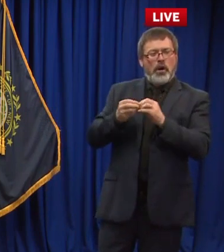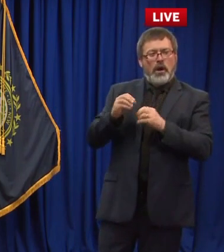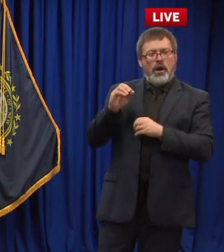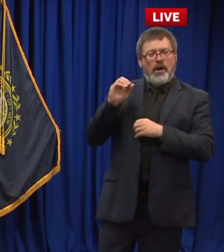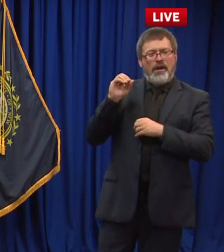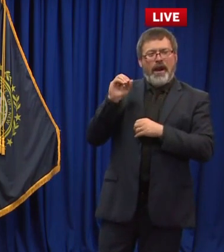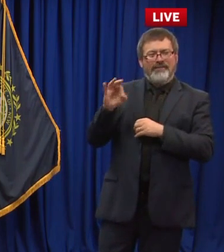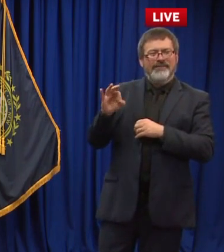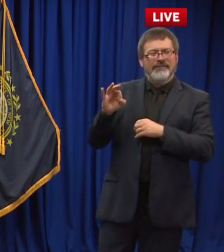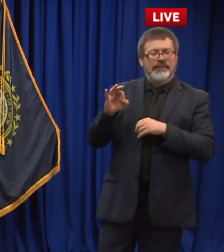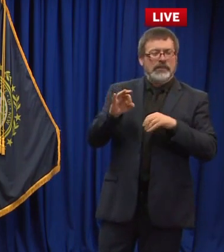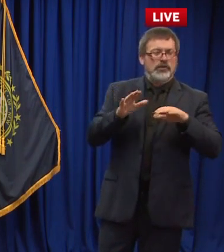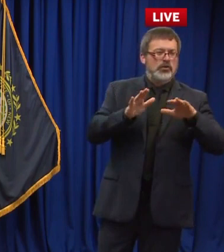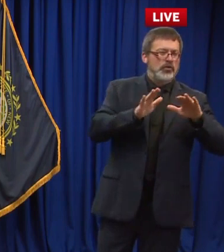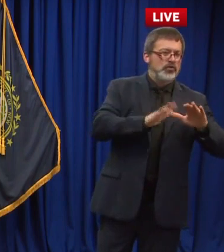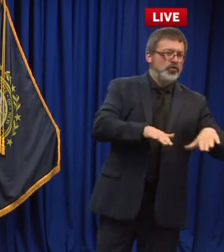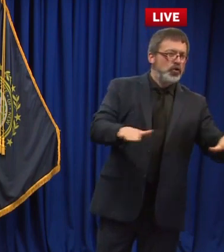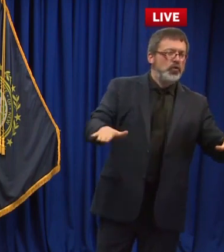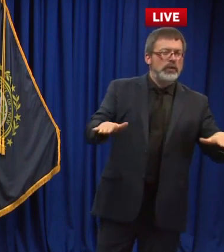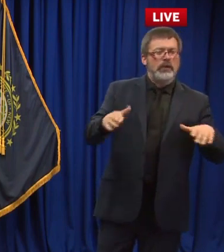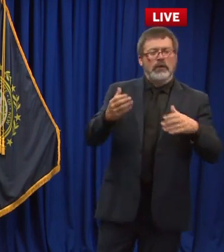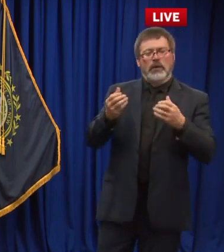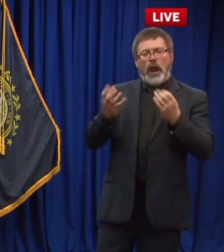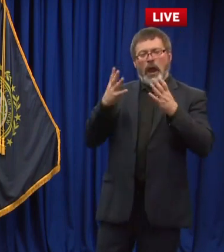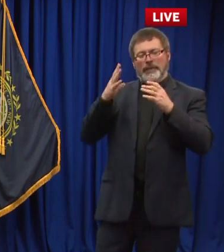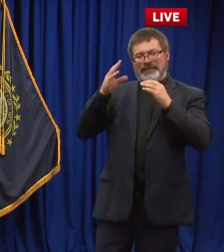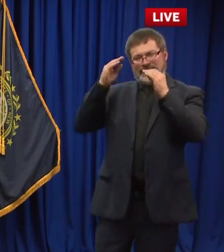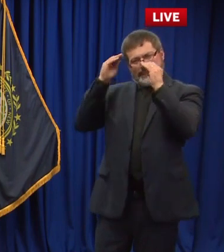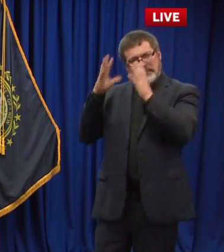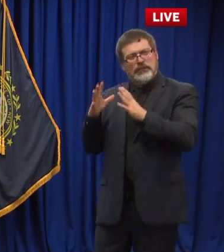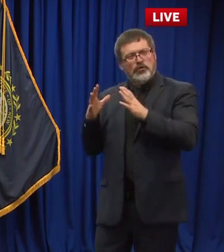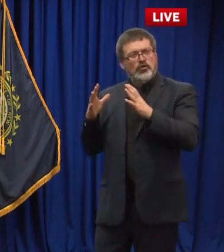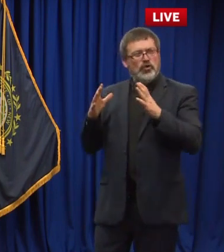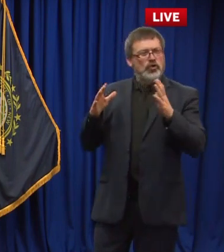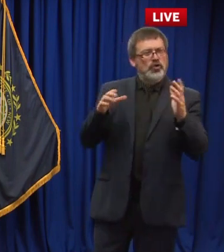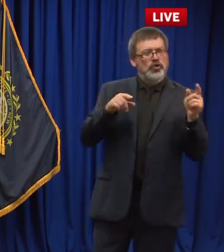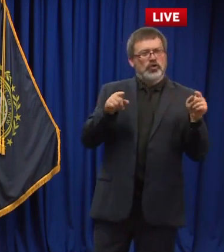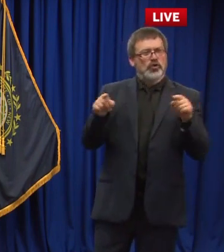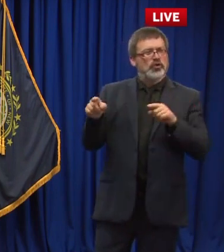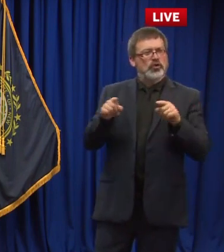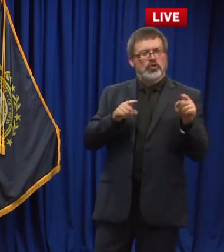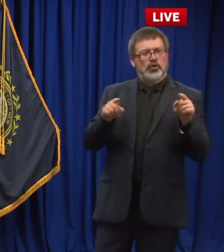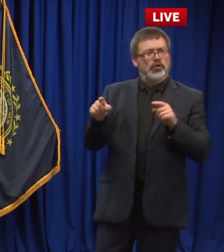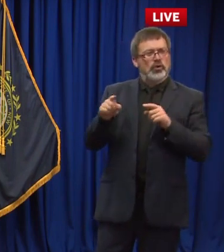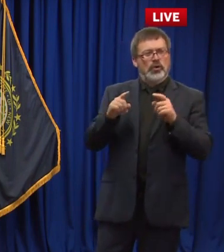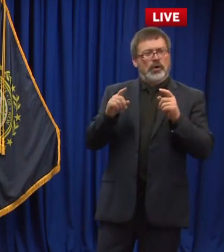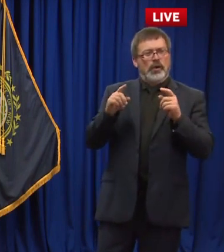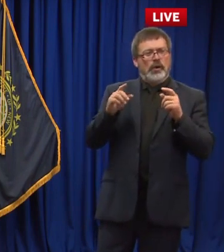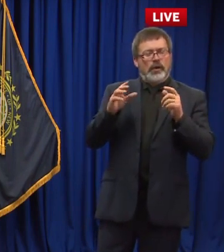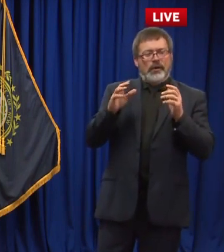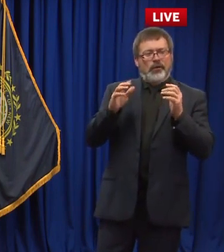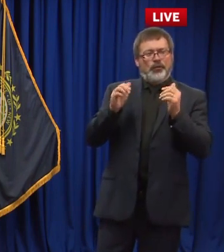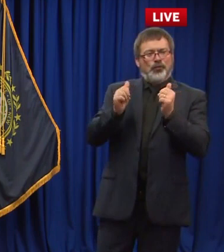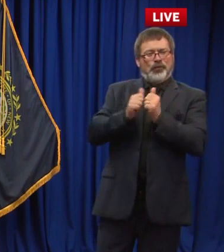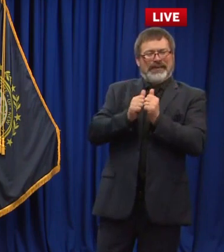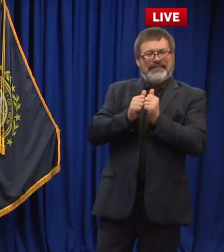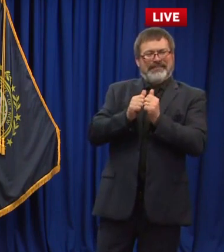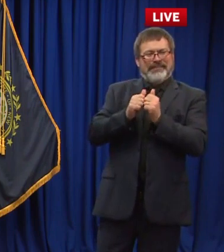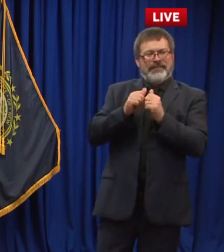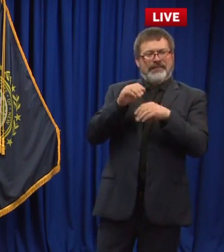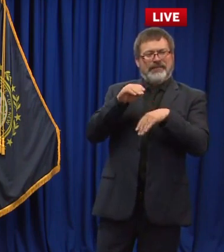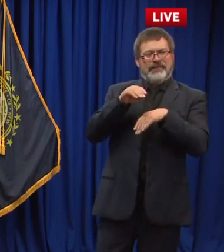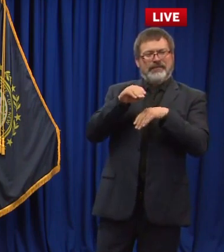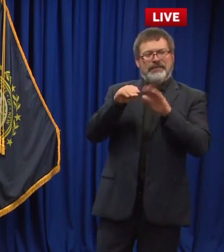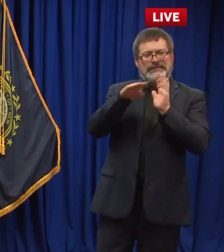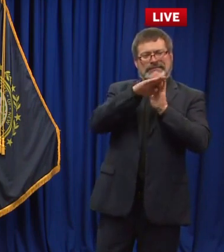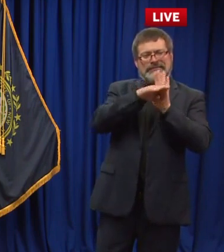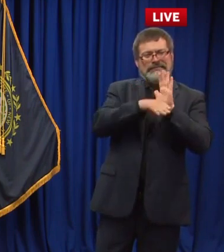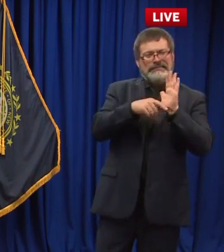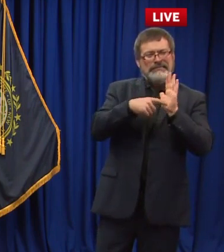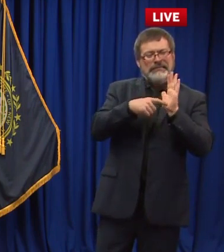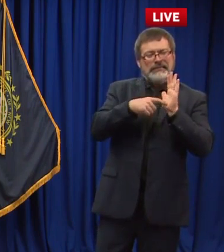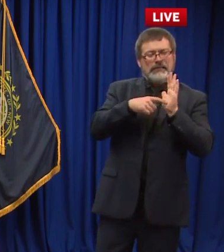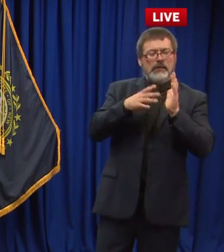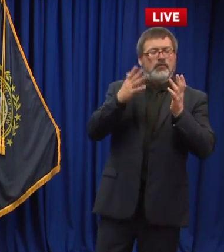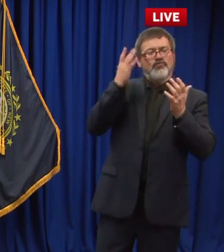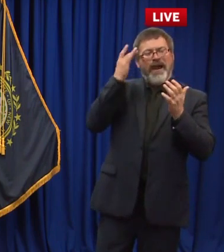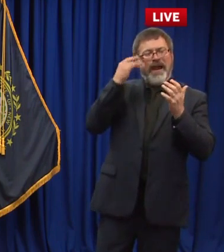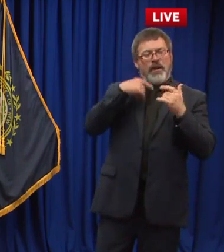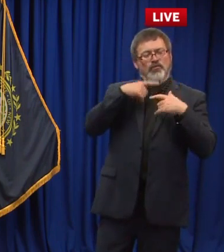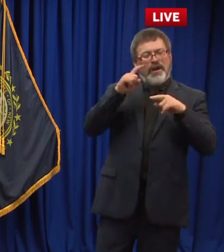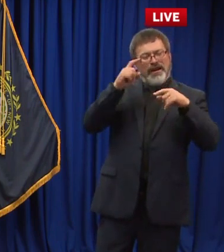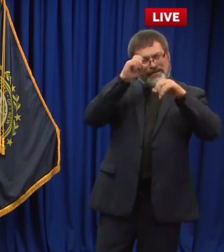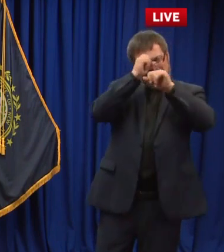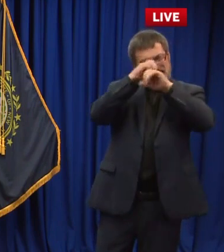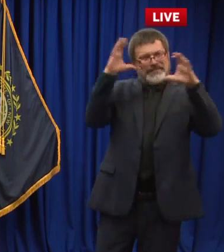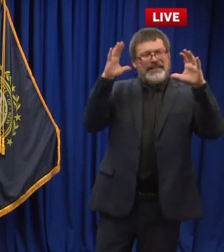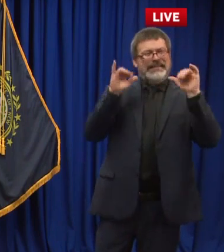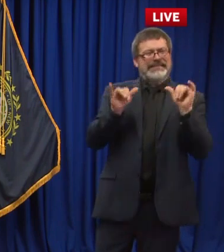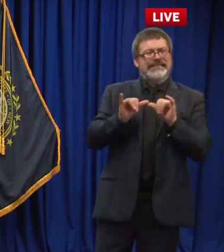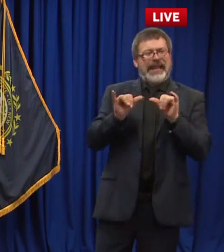WHAT NUMBER OF PEOPLE ARE TALKING ABOUT?